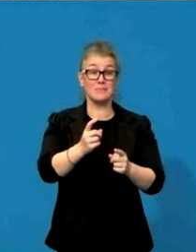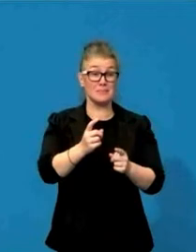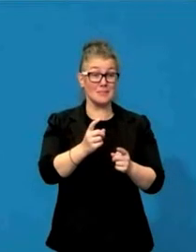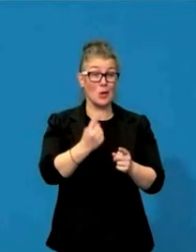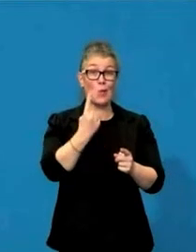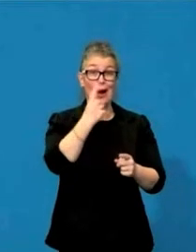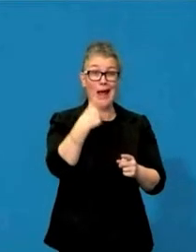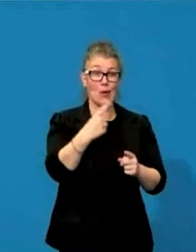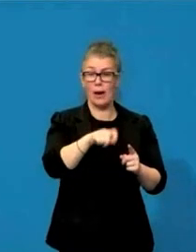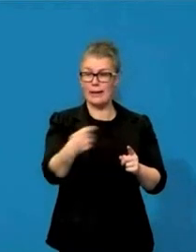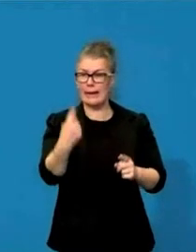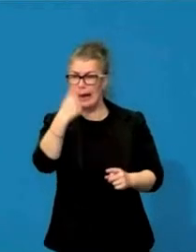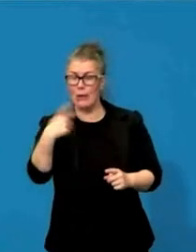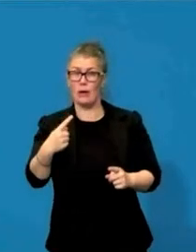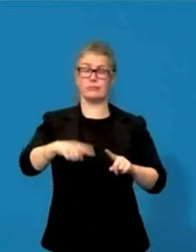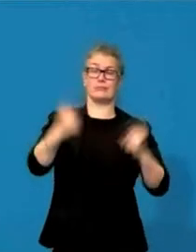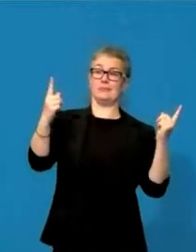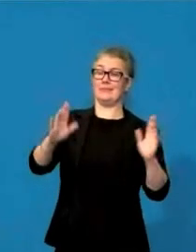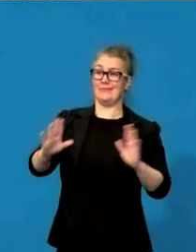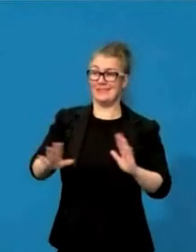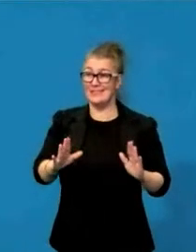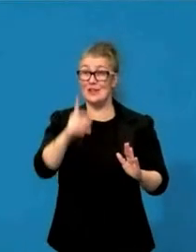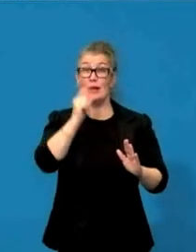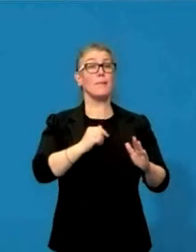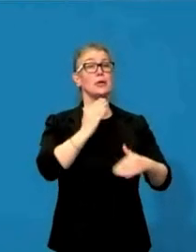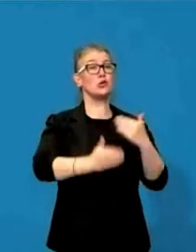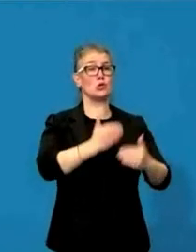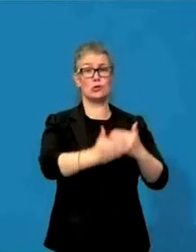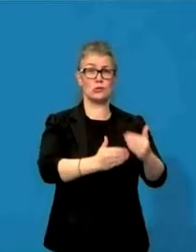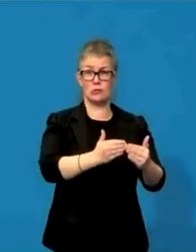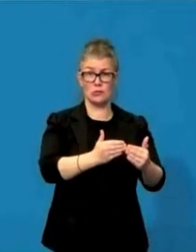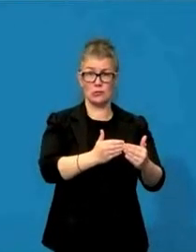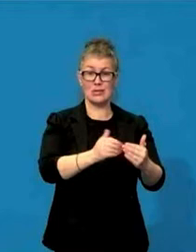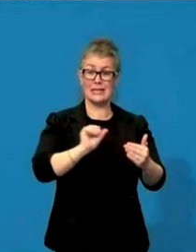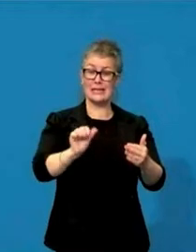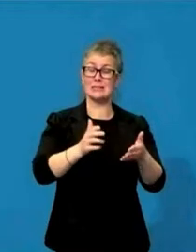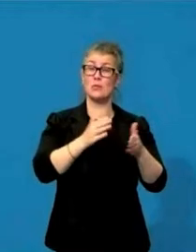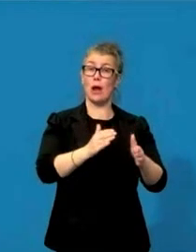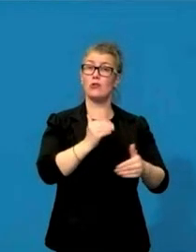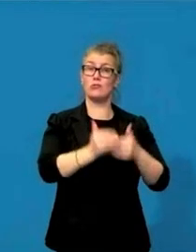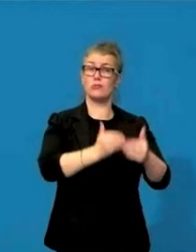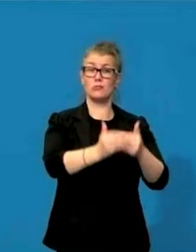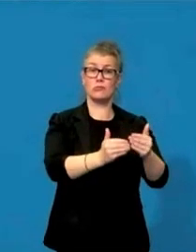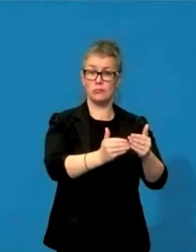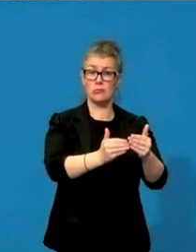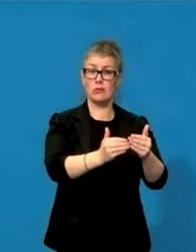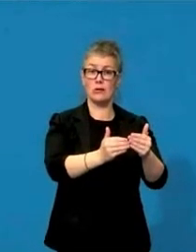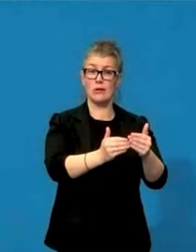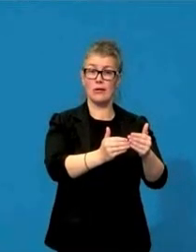So, he can be performing at a - at a quite a substantial level and, you know, doing things